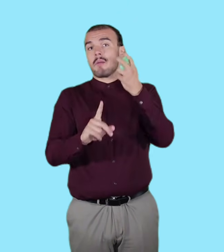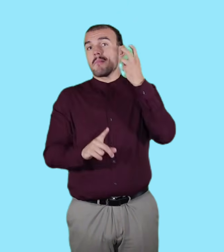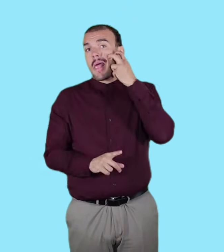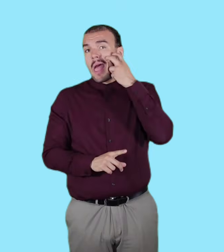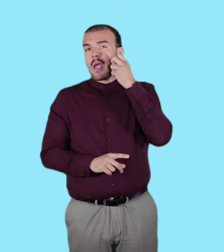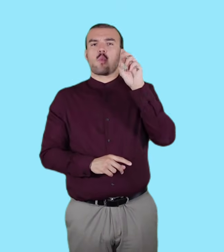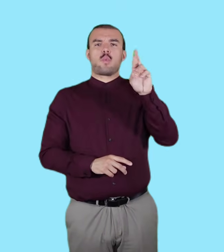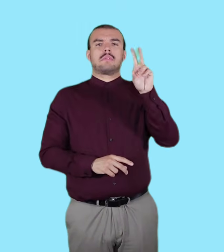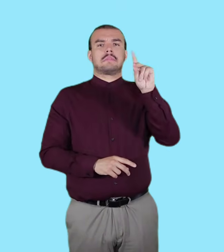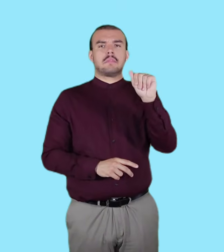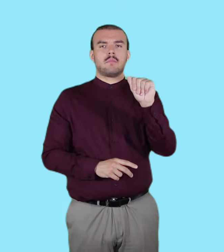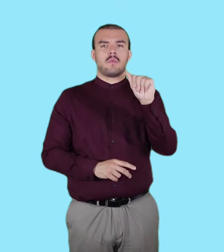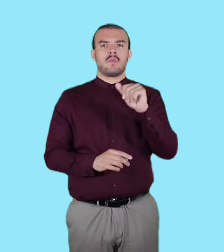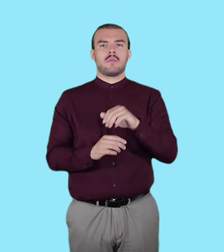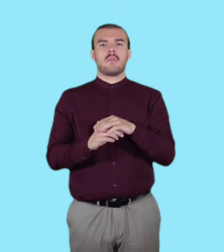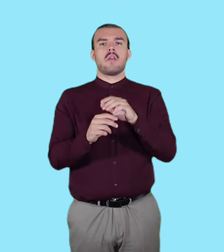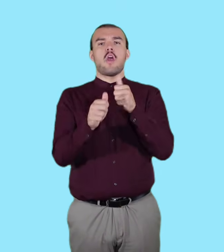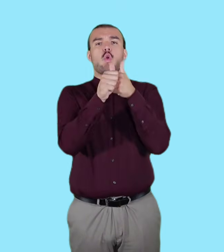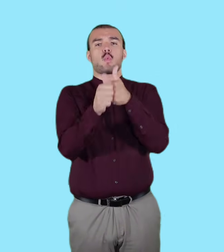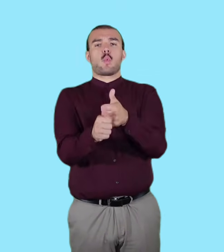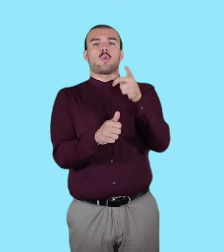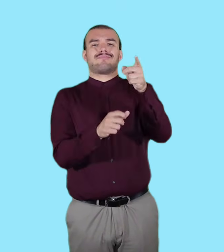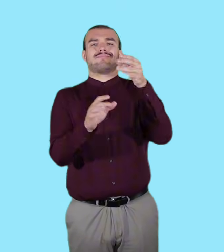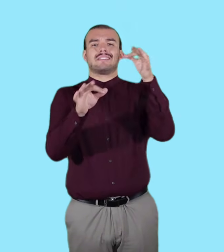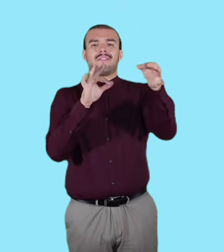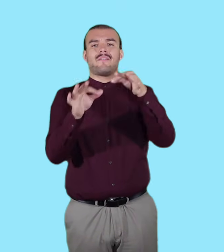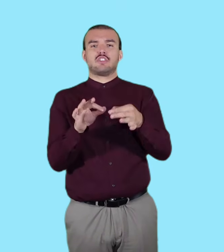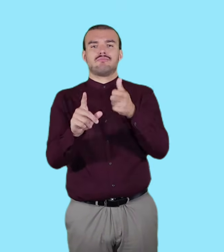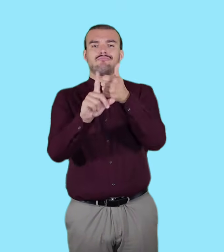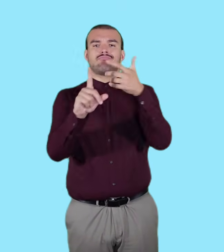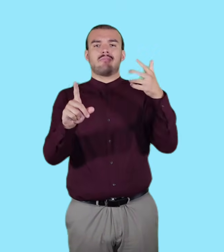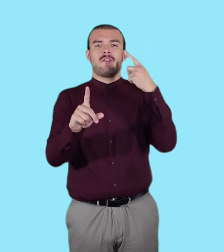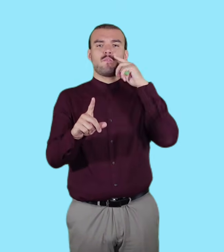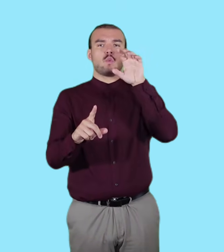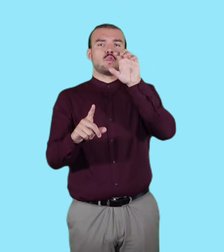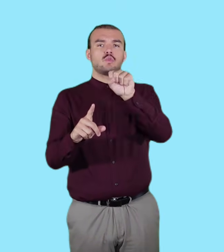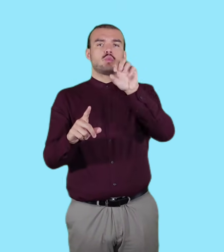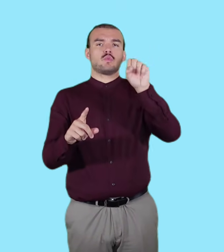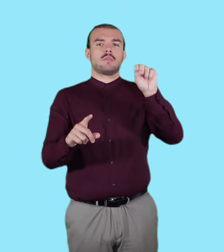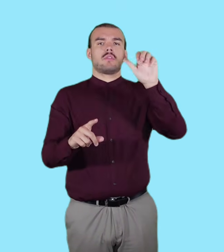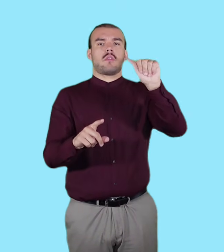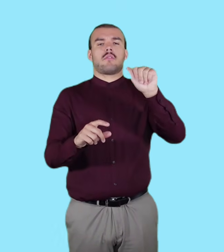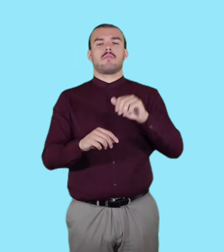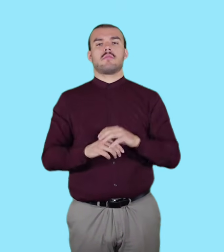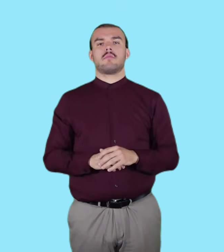or disabled according to the definition of the Social Security Administration